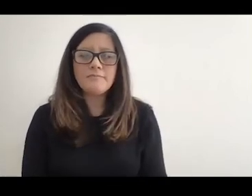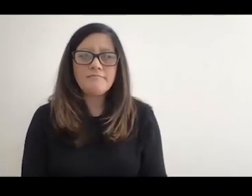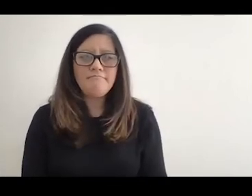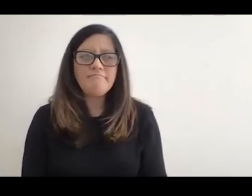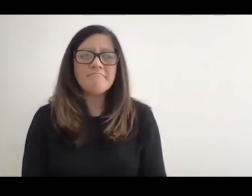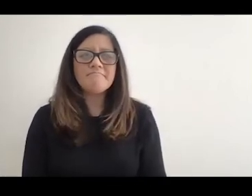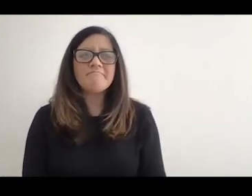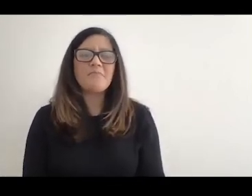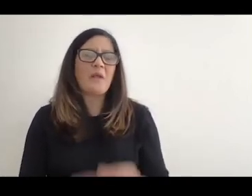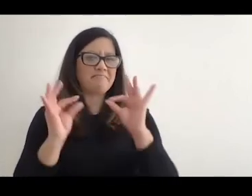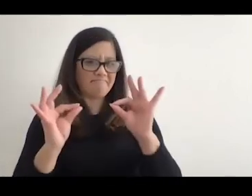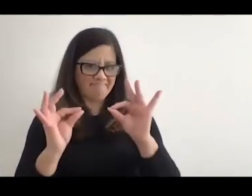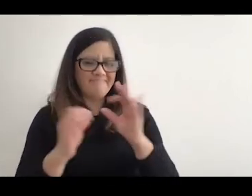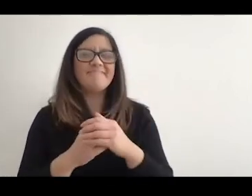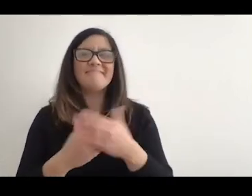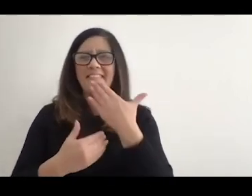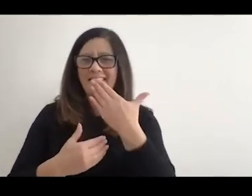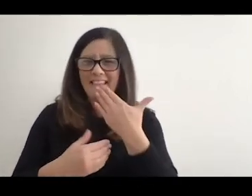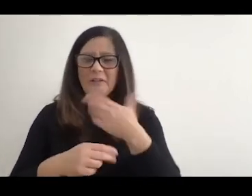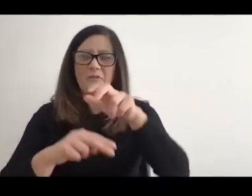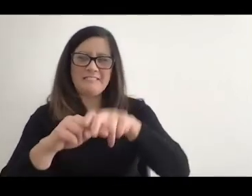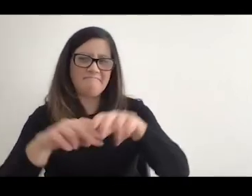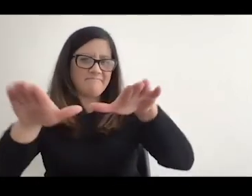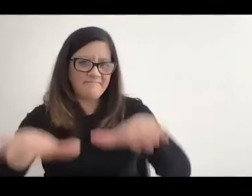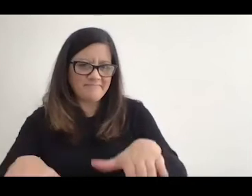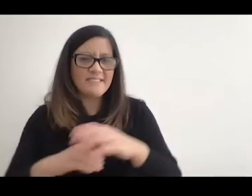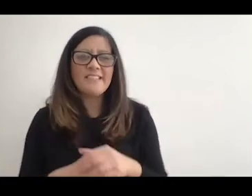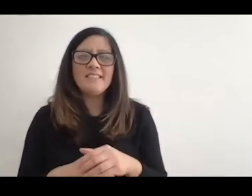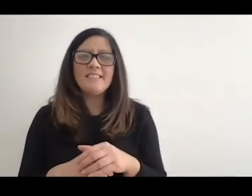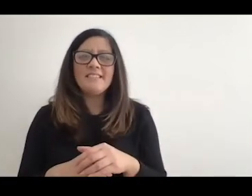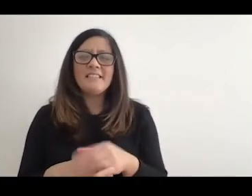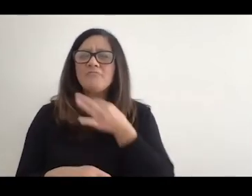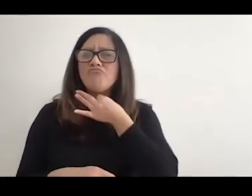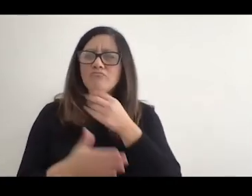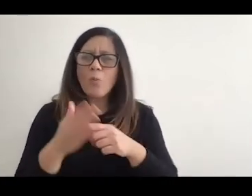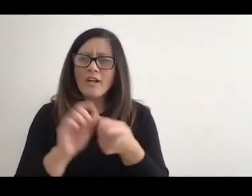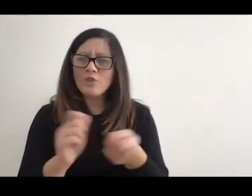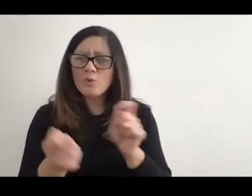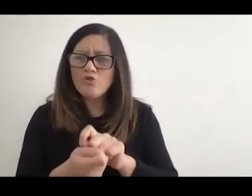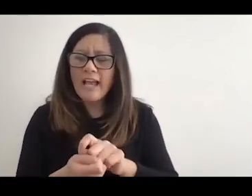Alright, please have a seat. So what did you alter? Did you pull your shirt down?